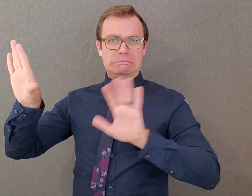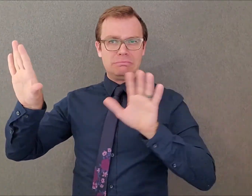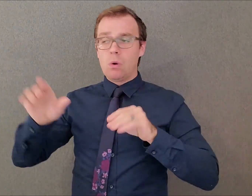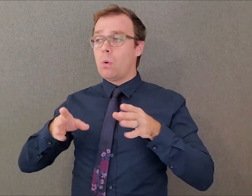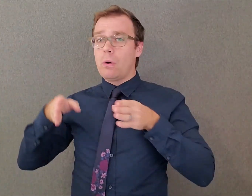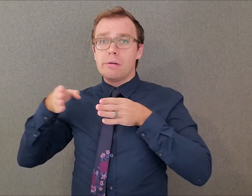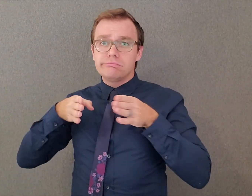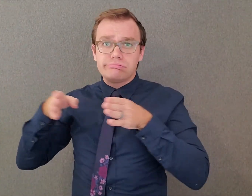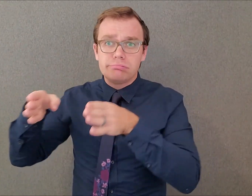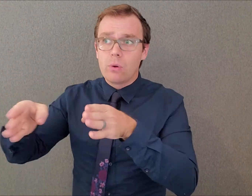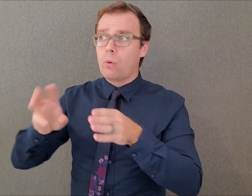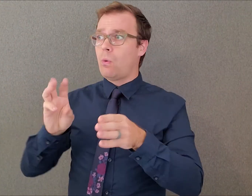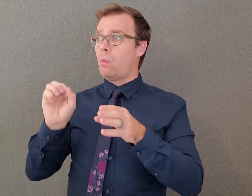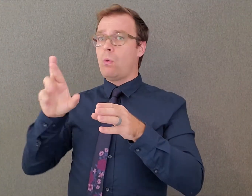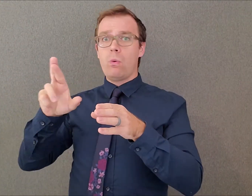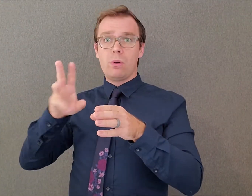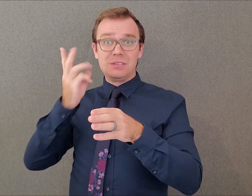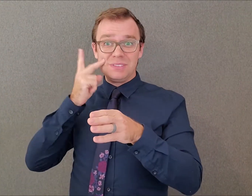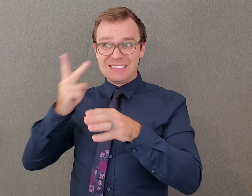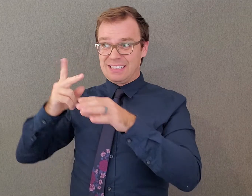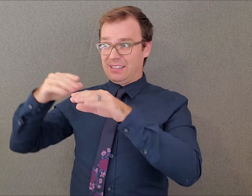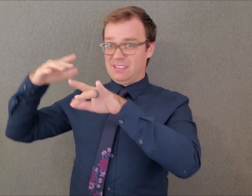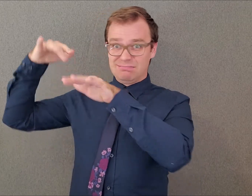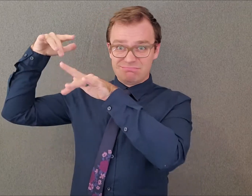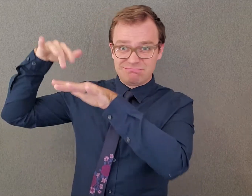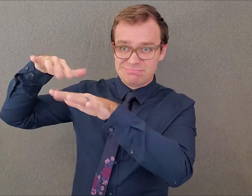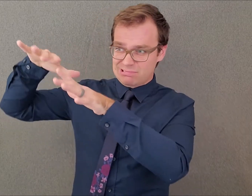or near drainage ways, or erosion valleys.